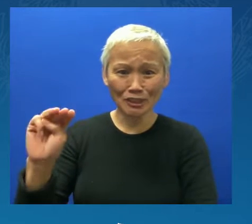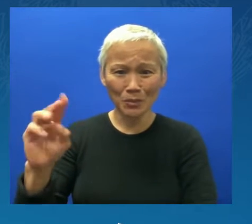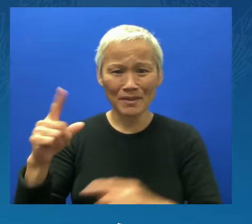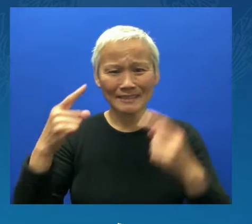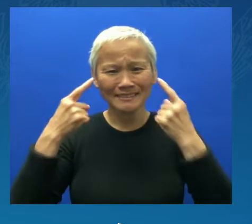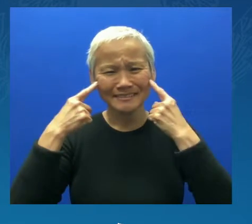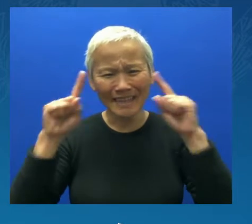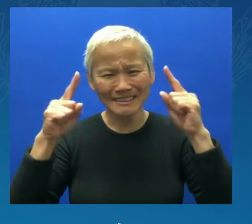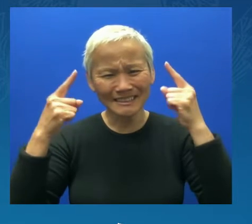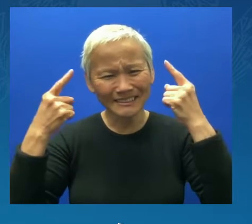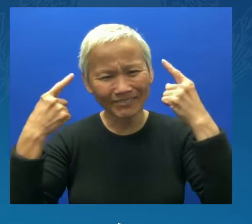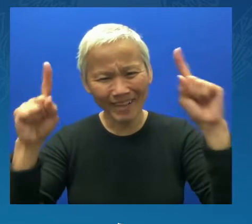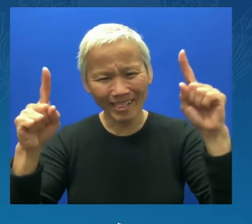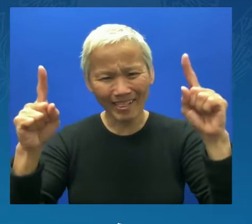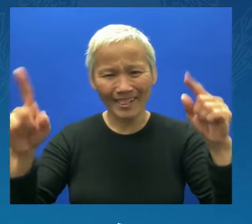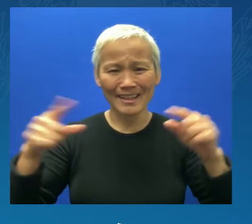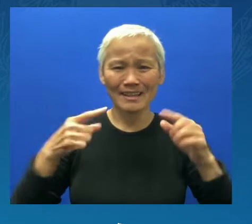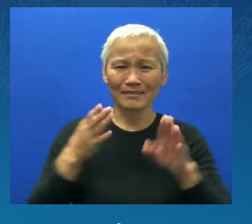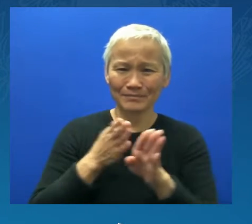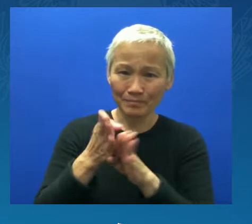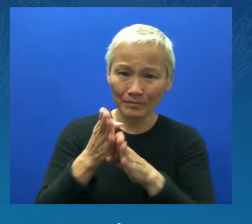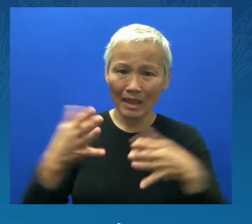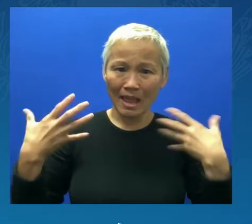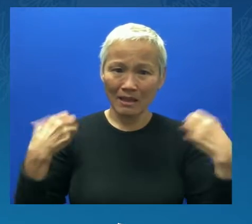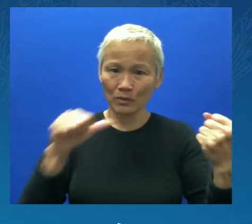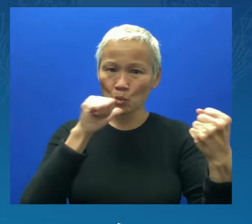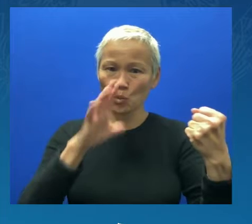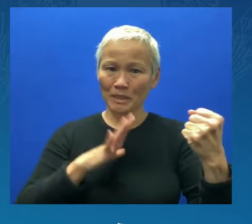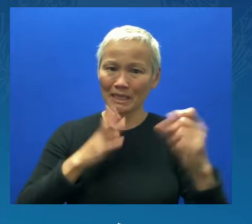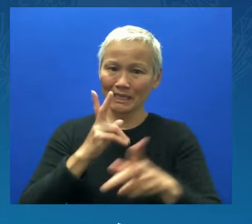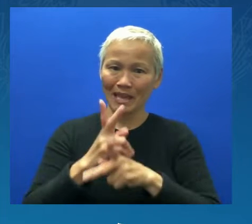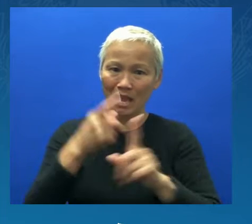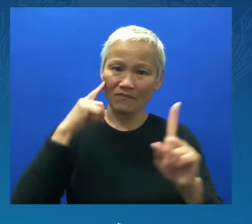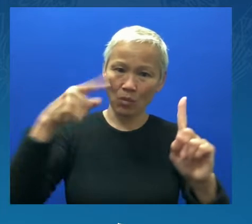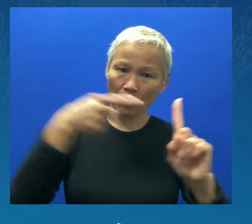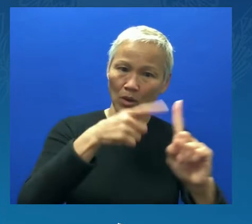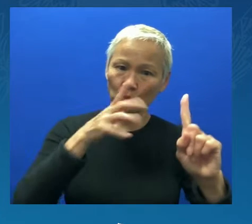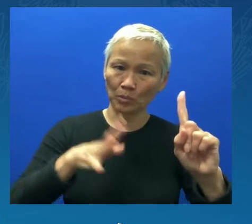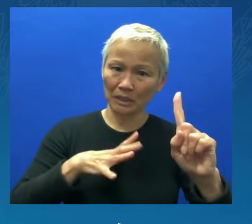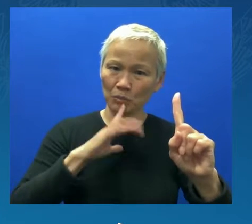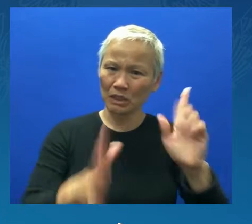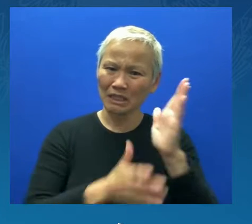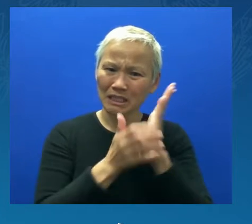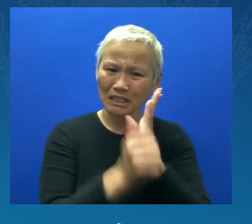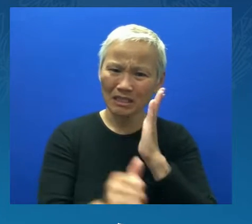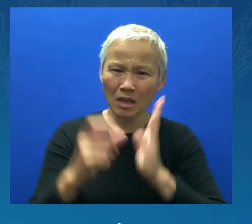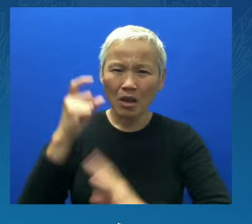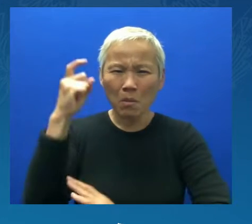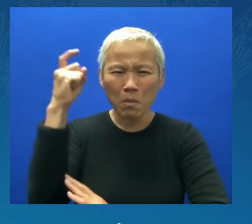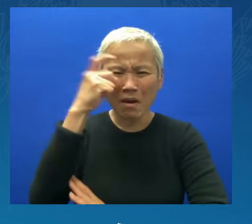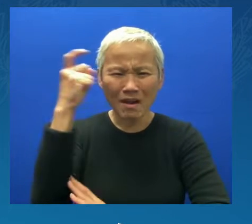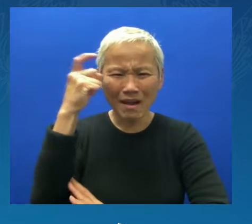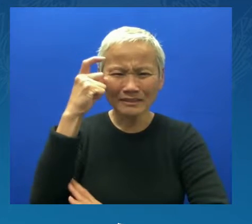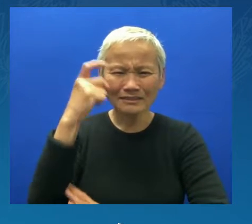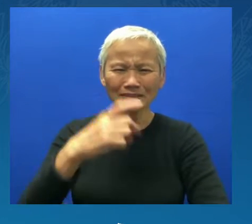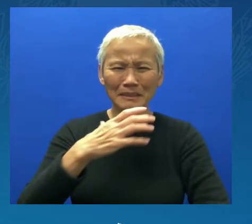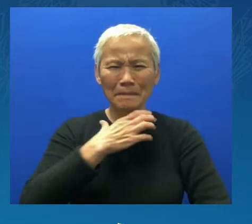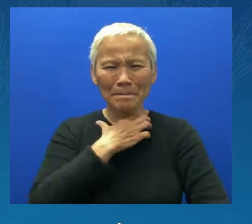has everything to do with the strengths, wisdom and passion of our New Mexico state legislature.